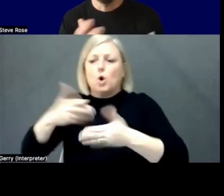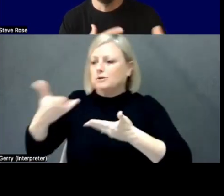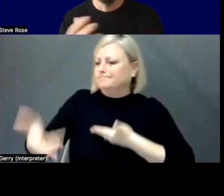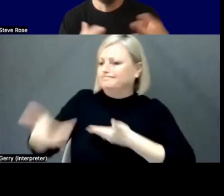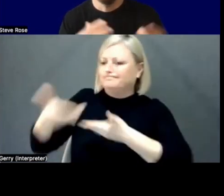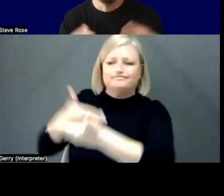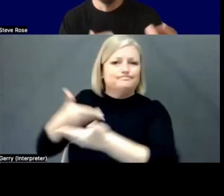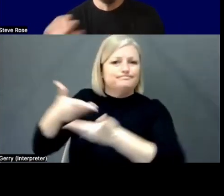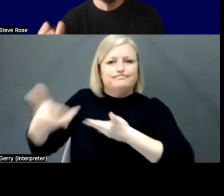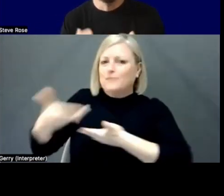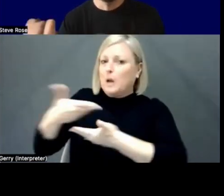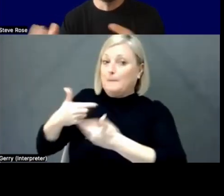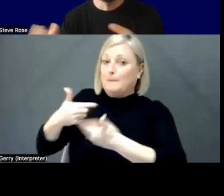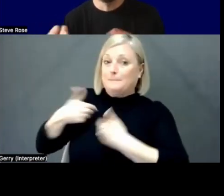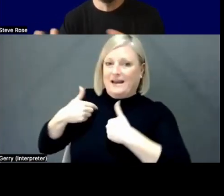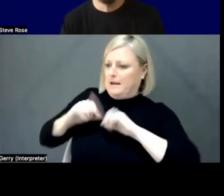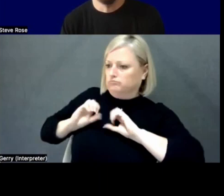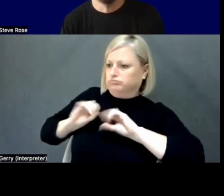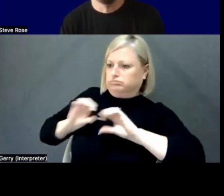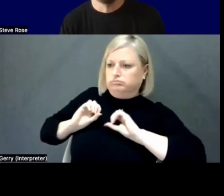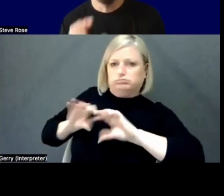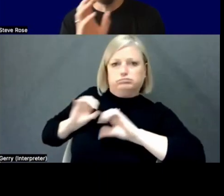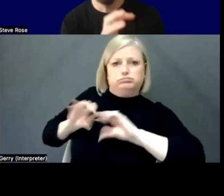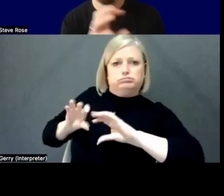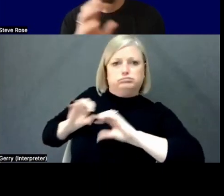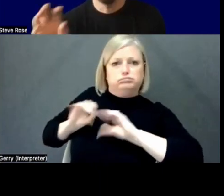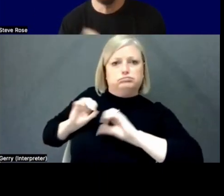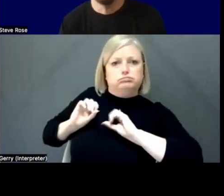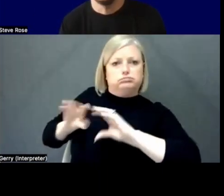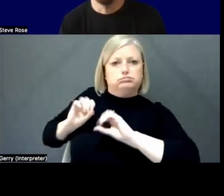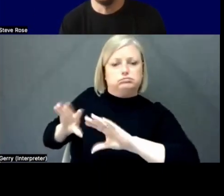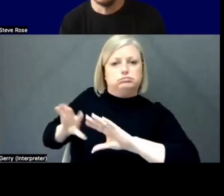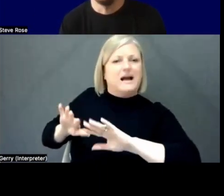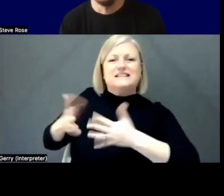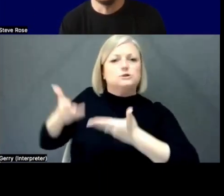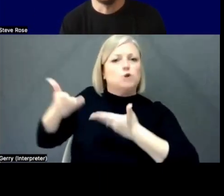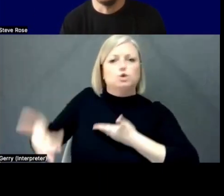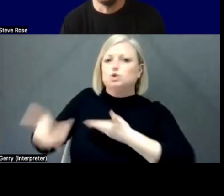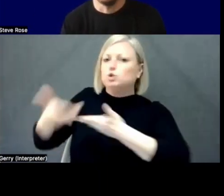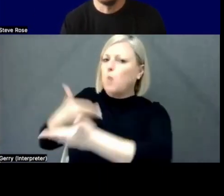rather than being more of a two way interaction, which the on body and social haptics are.